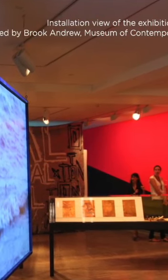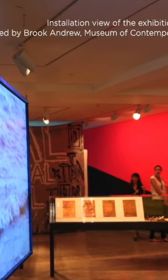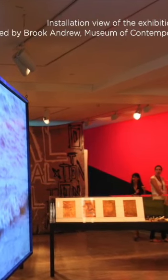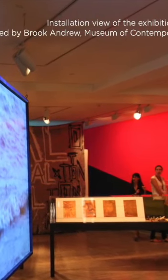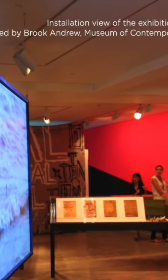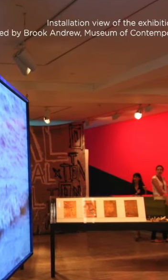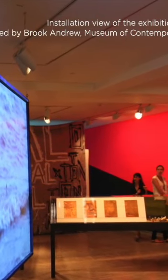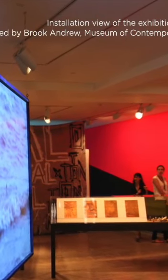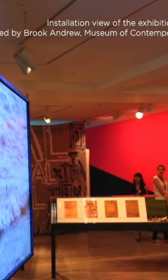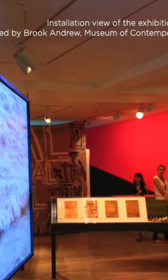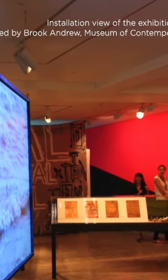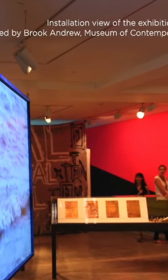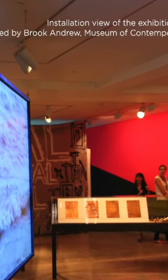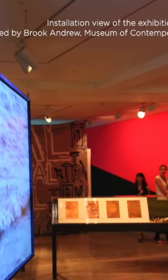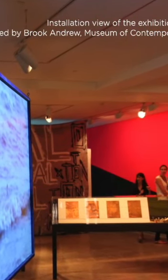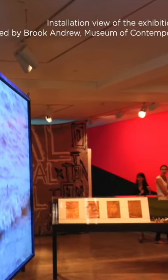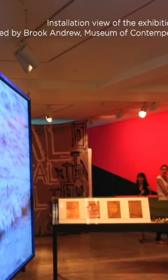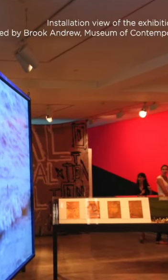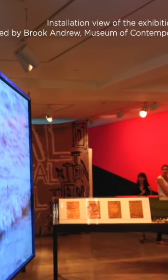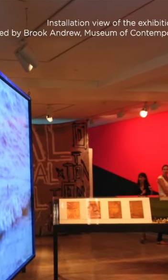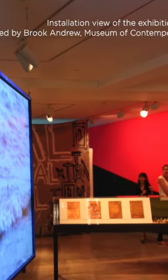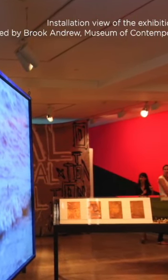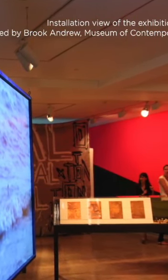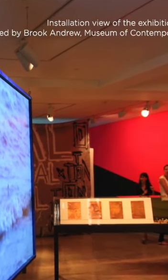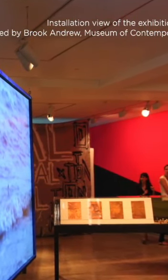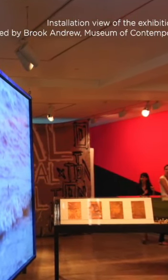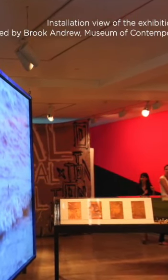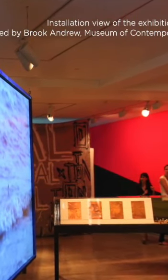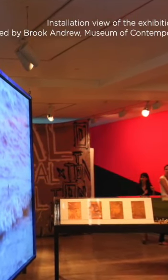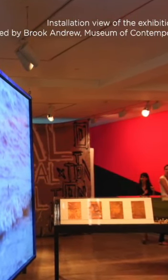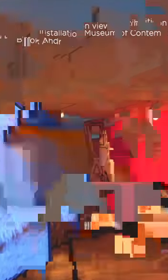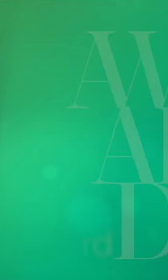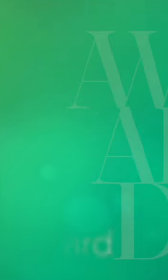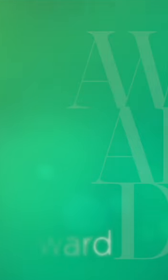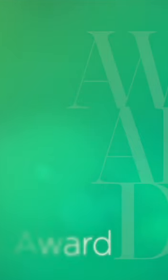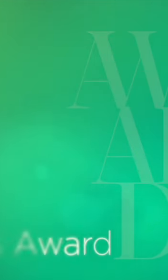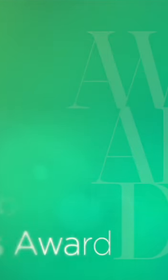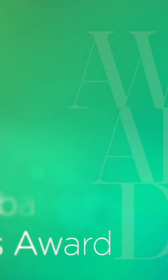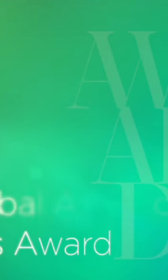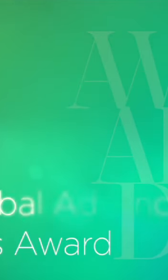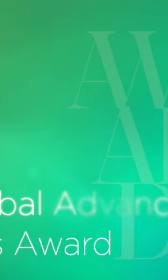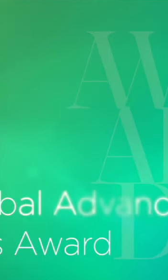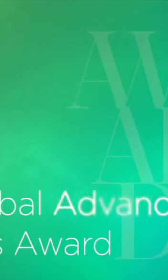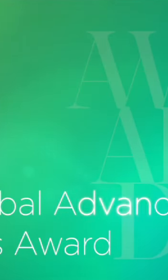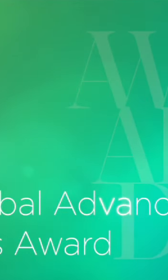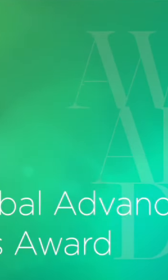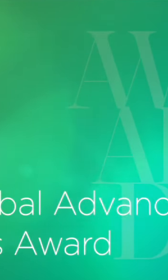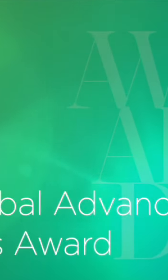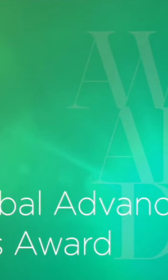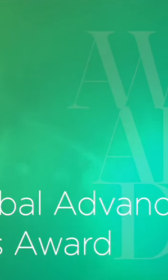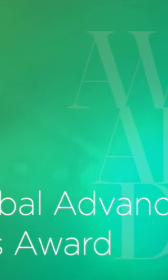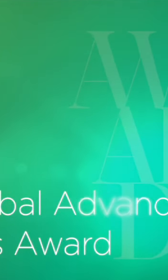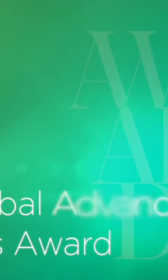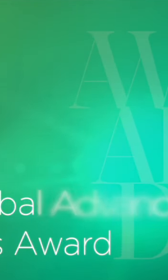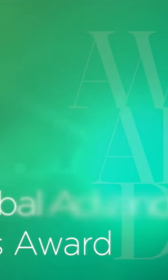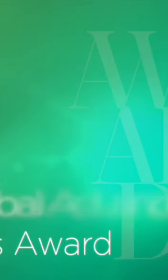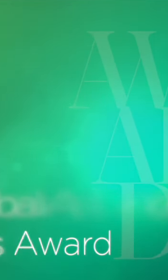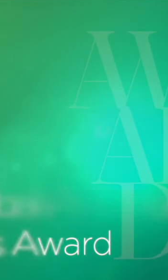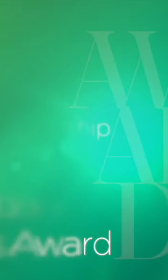at the National Museum of Natural History in Washington, DC. Brook also received the 2018 Global Advance Arts Award